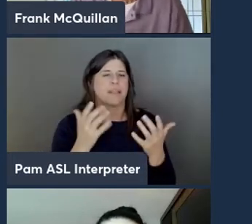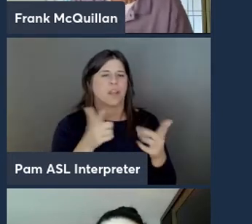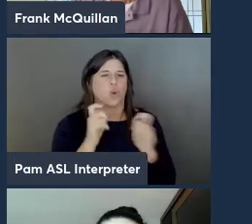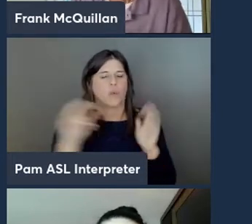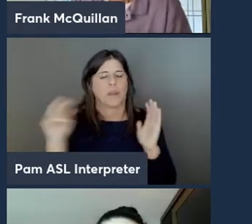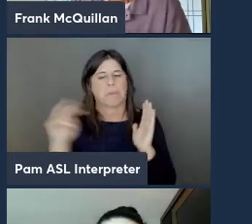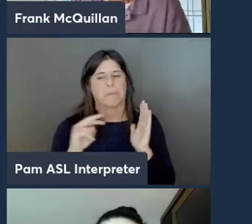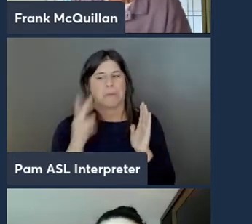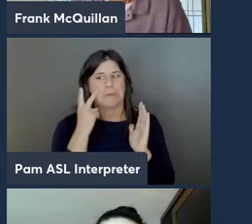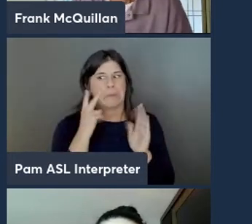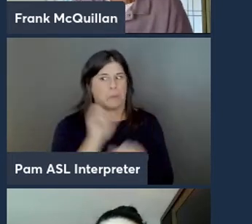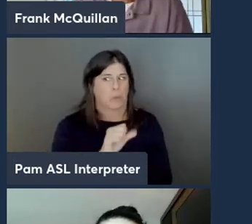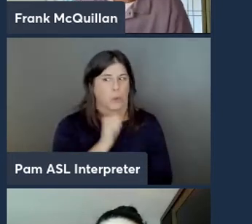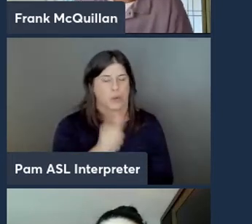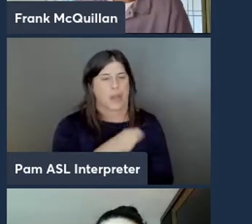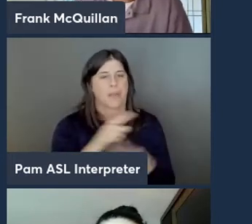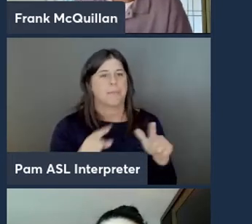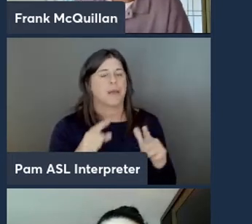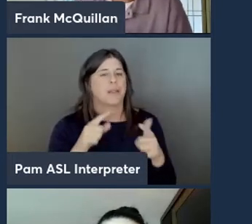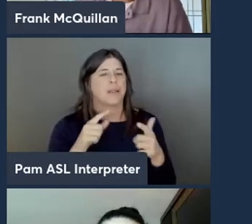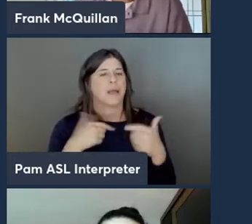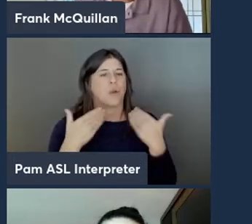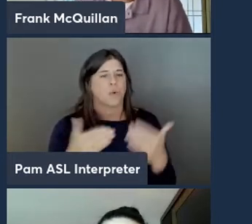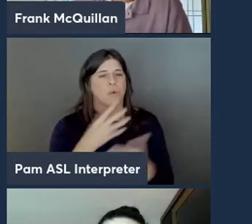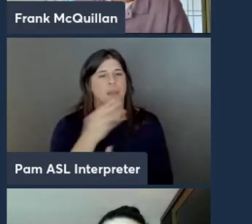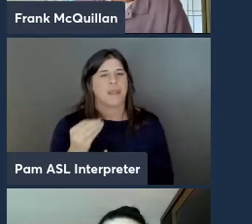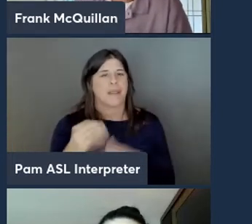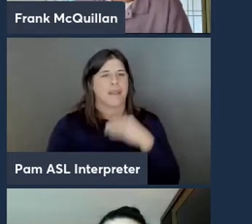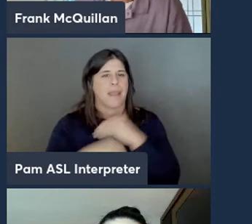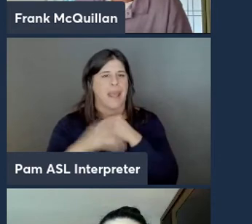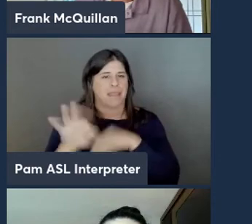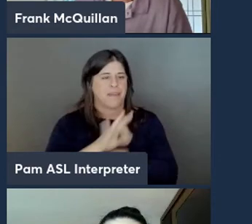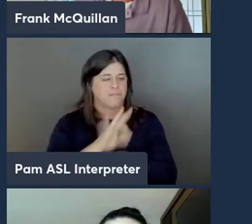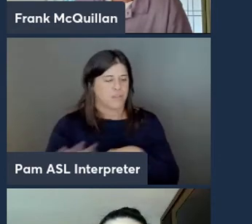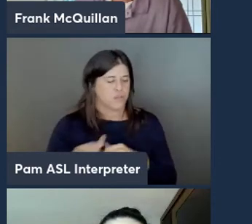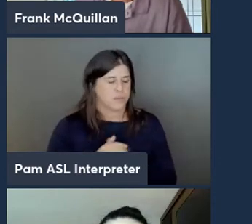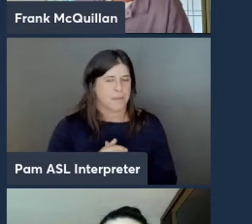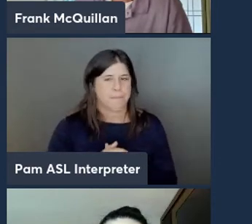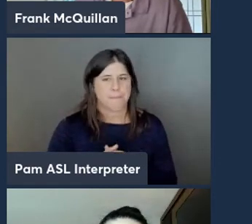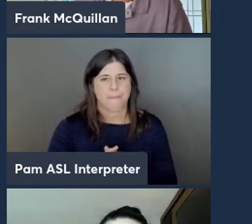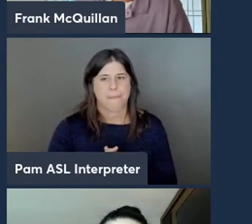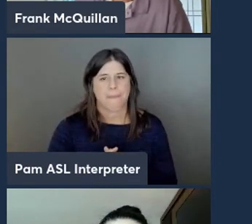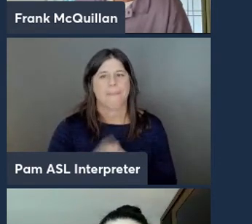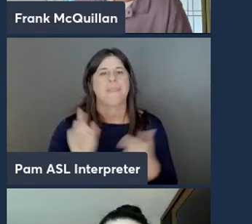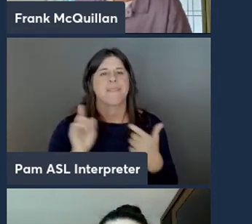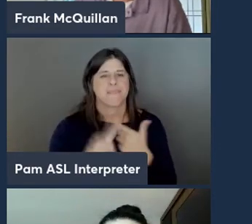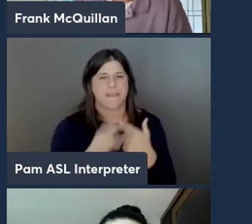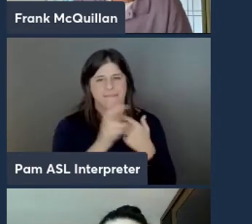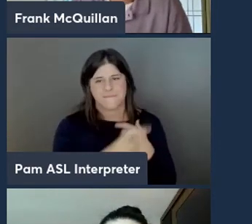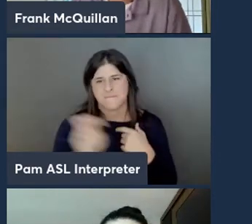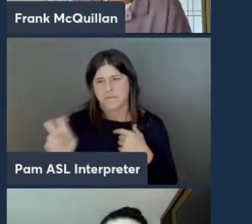So I'm just gonna go ahead and add this feature, and then we're gonna hop over to the bookstore.